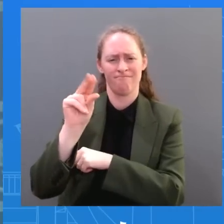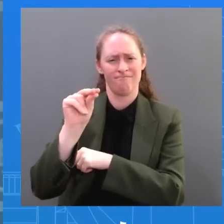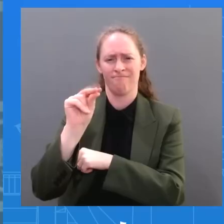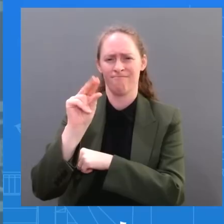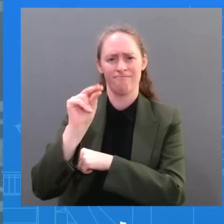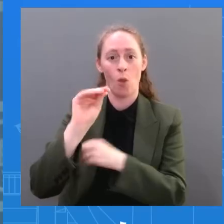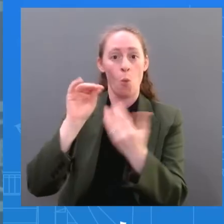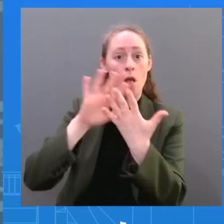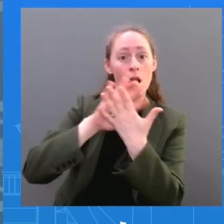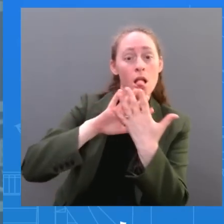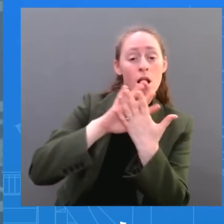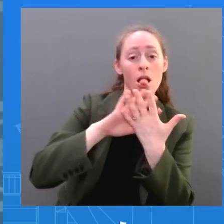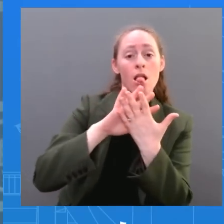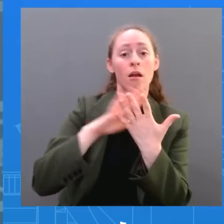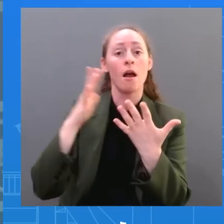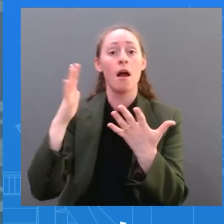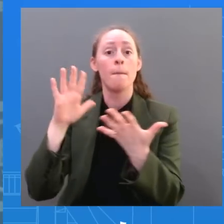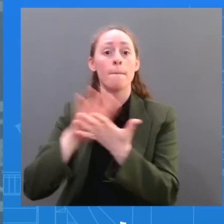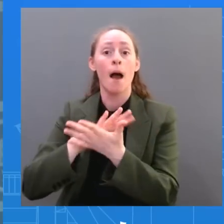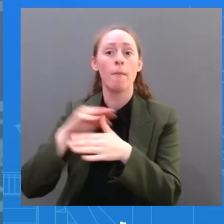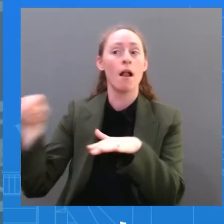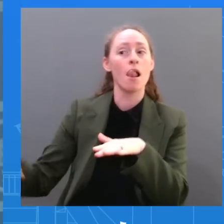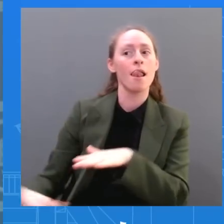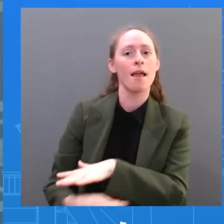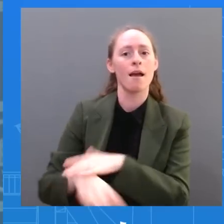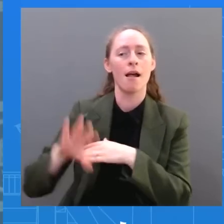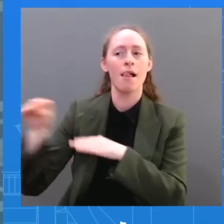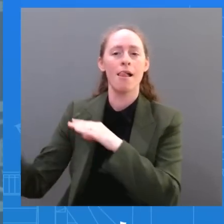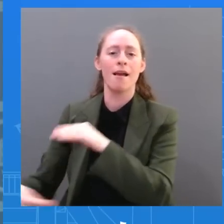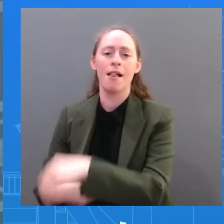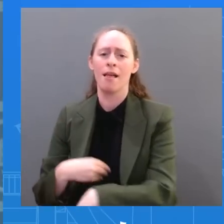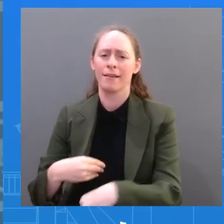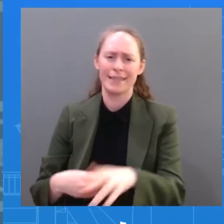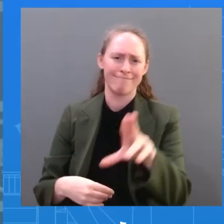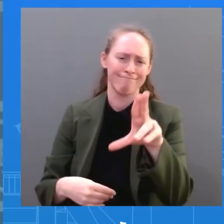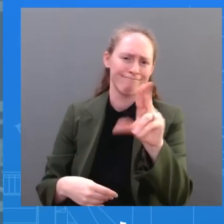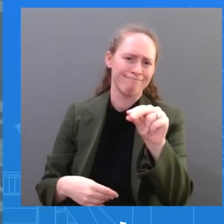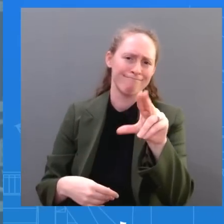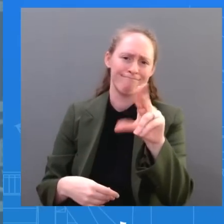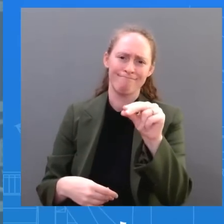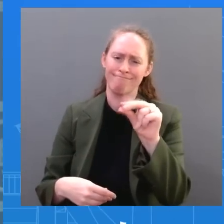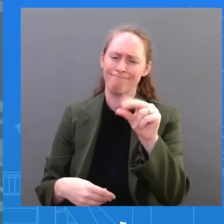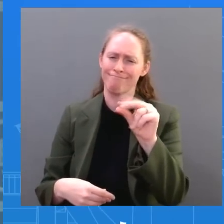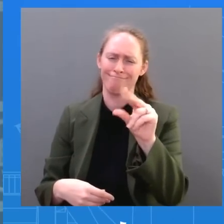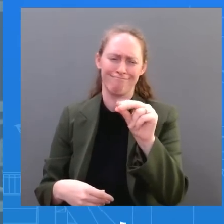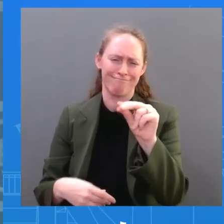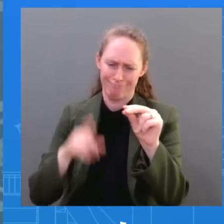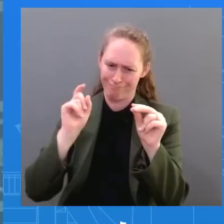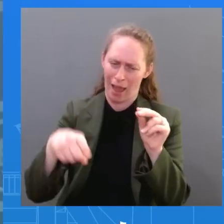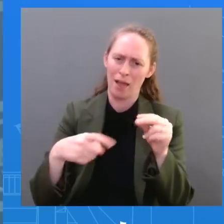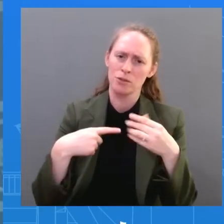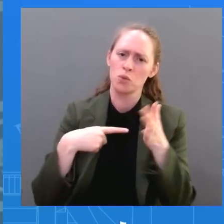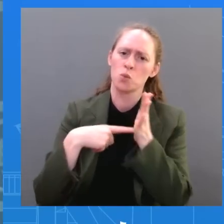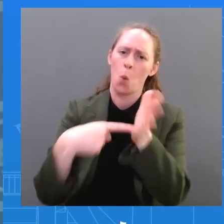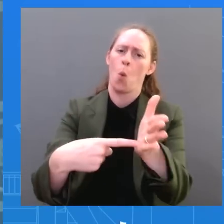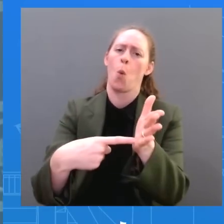by the January 6th Committee. We're going to continue to defer to the -- to the committee as it conducts its bipartisan,